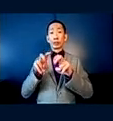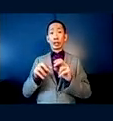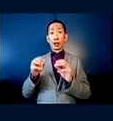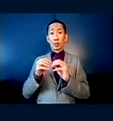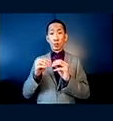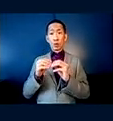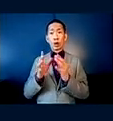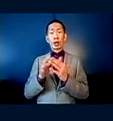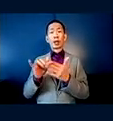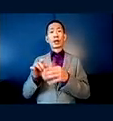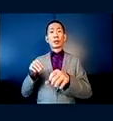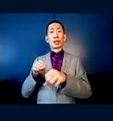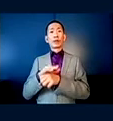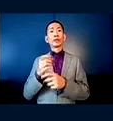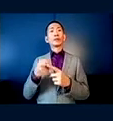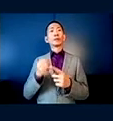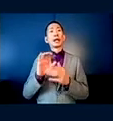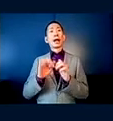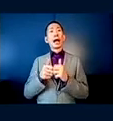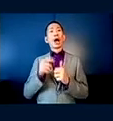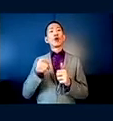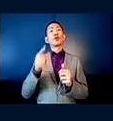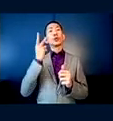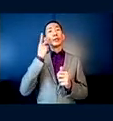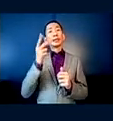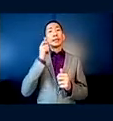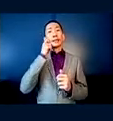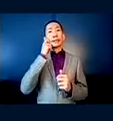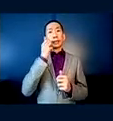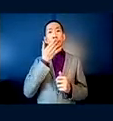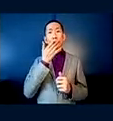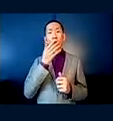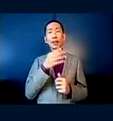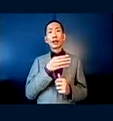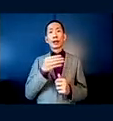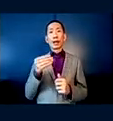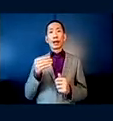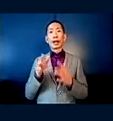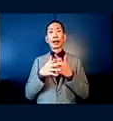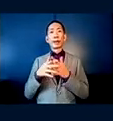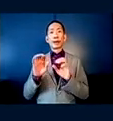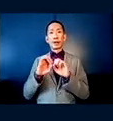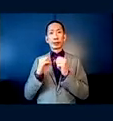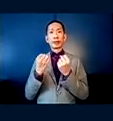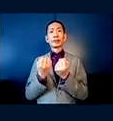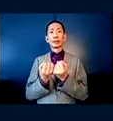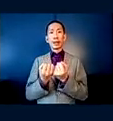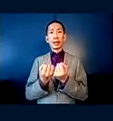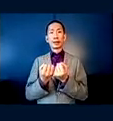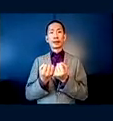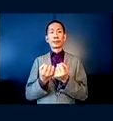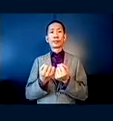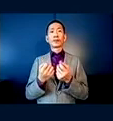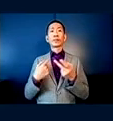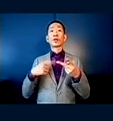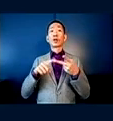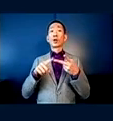I THINK A LOT IS GOING TO BE MEDIATED BY HOW ONE VIEWS SKIN COLOR IN THE AMERICAN SOCIETY.